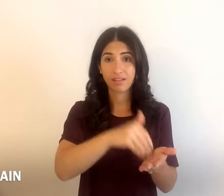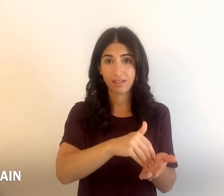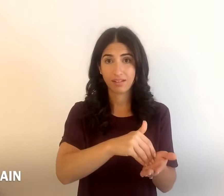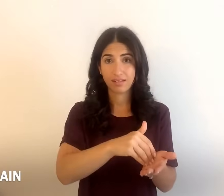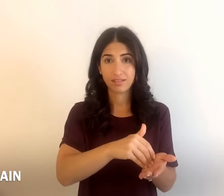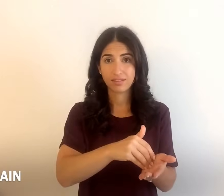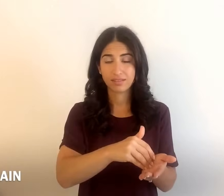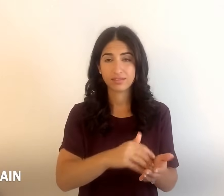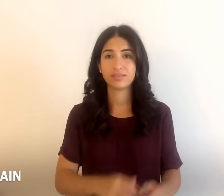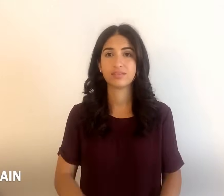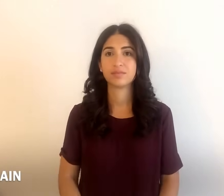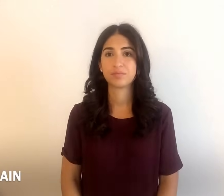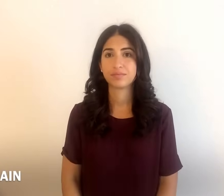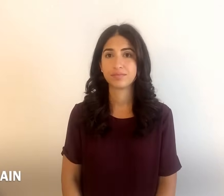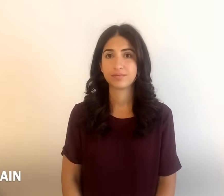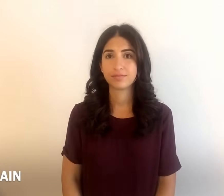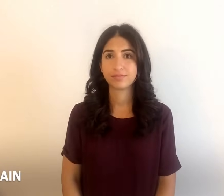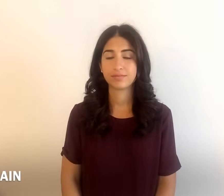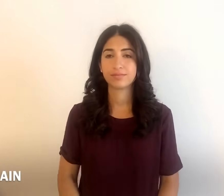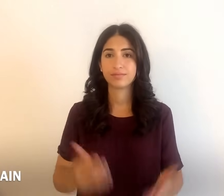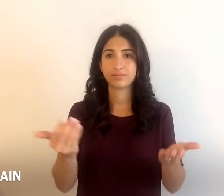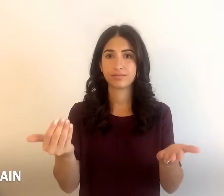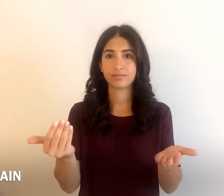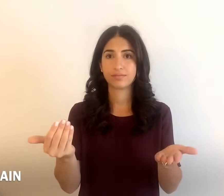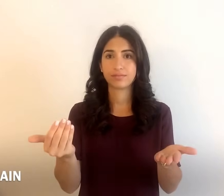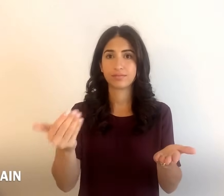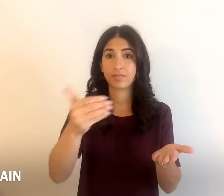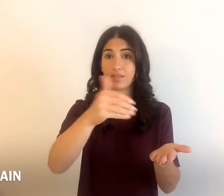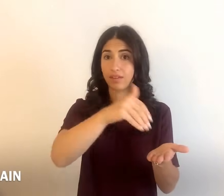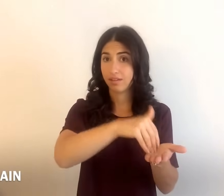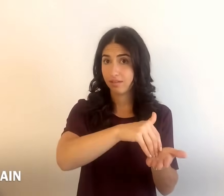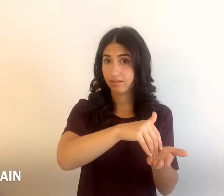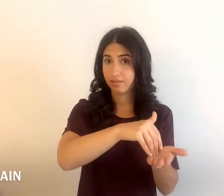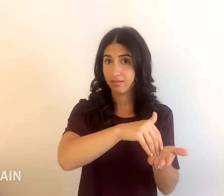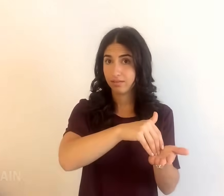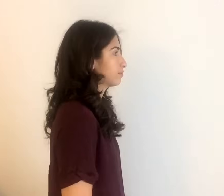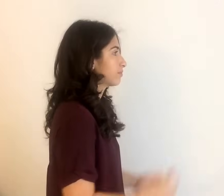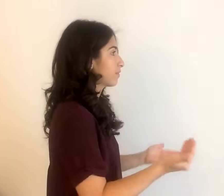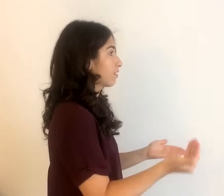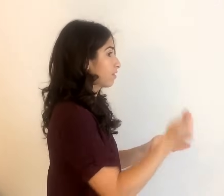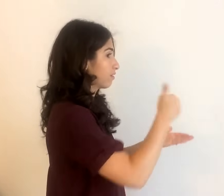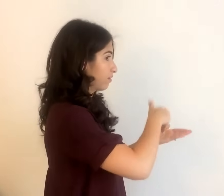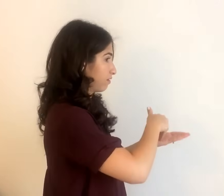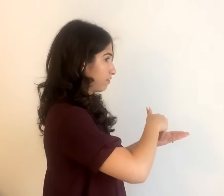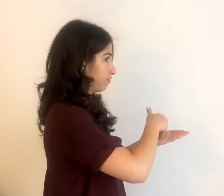again